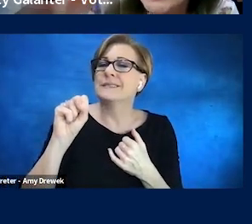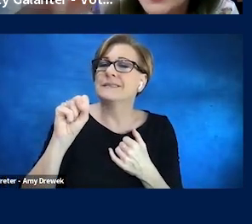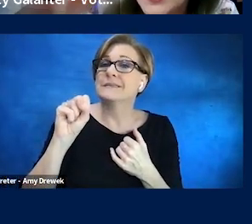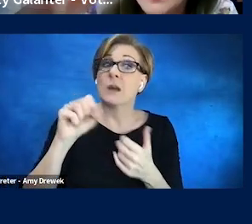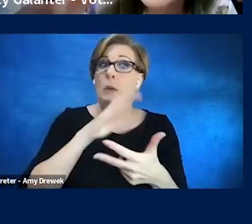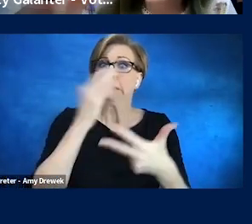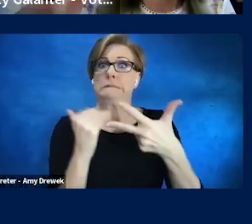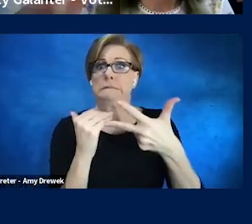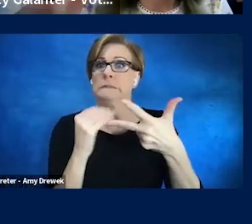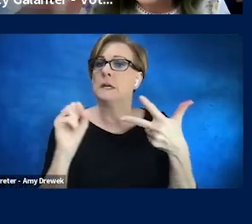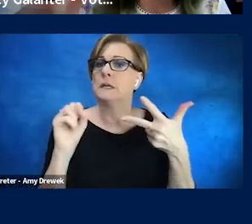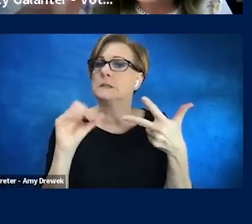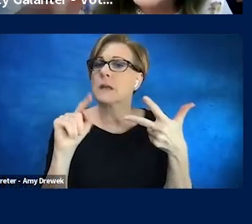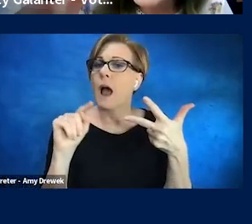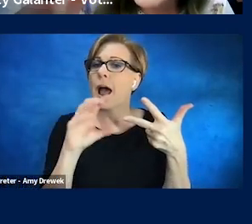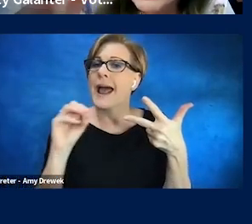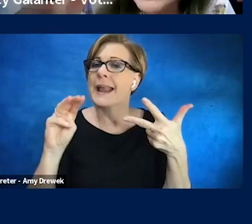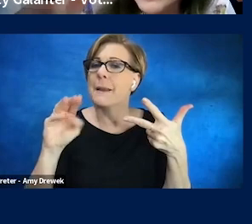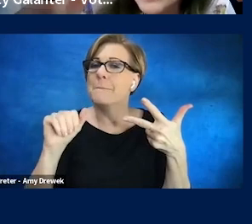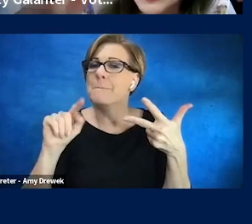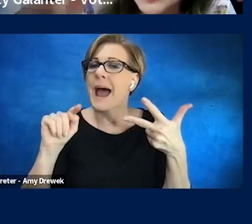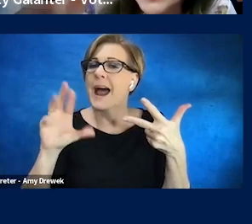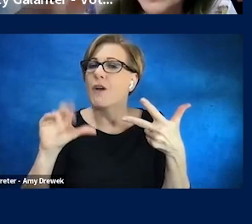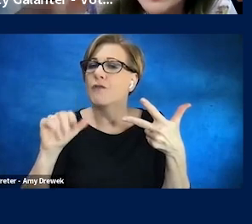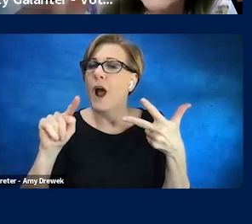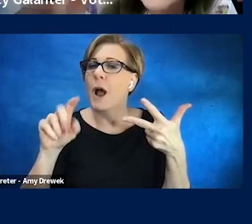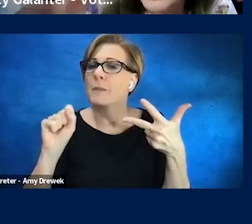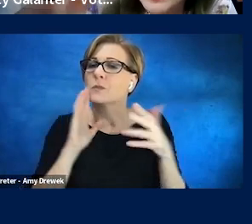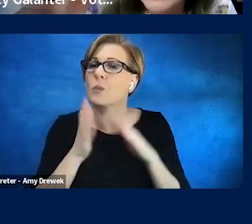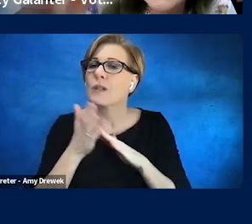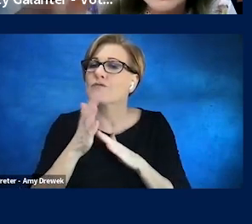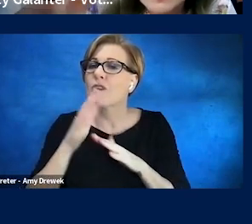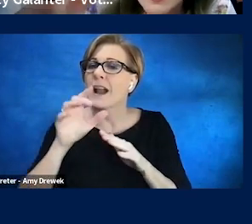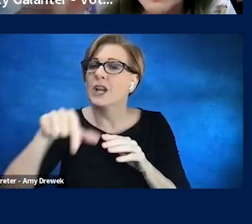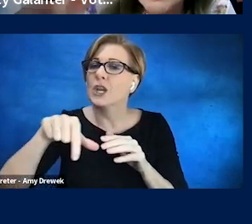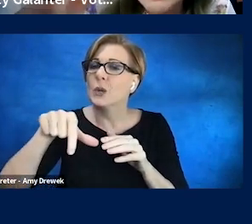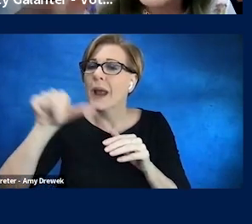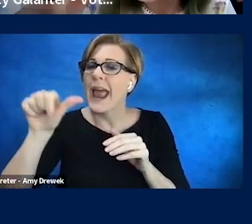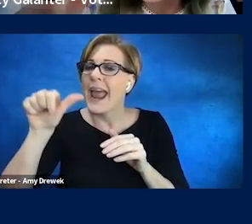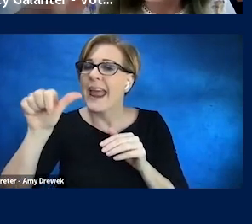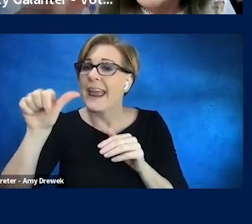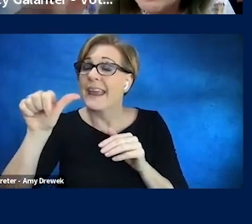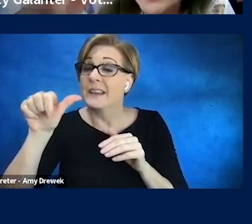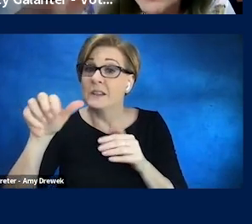Matt Roberts, so don't forget to submit your questions to us via chat at anytime. Just type